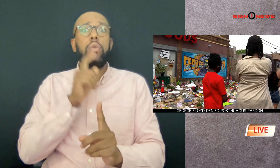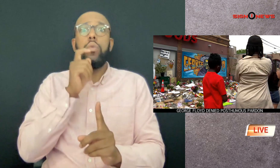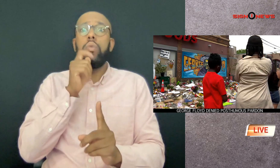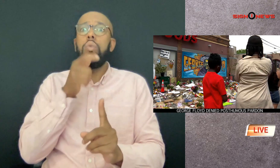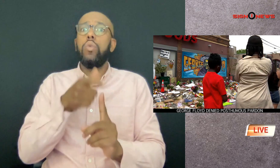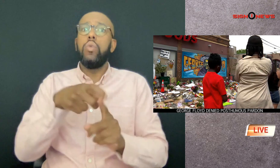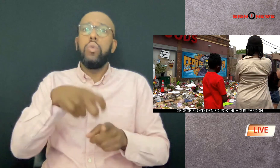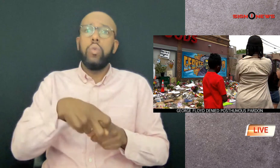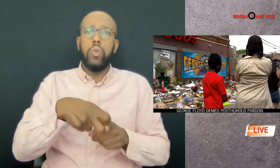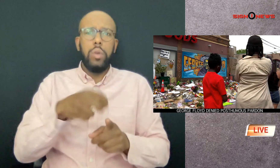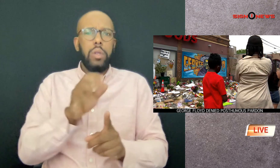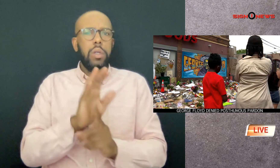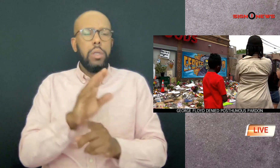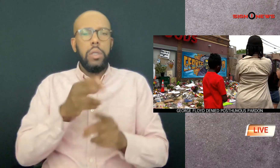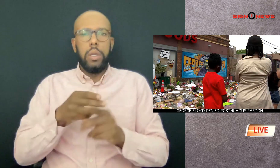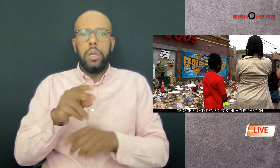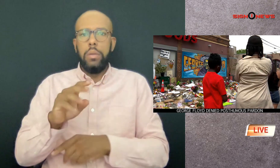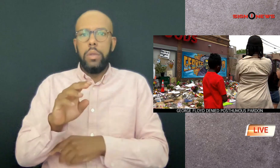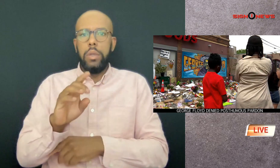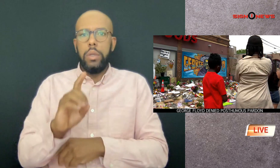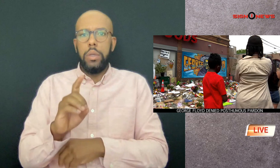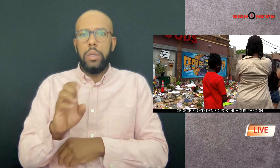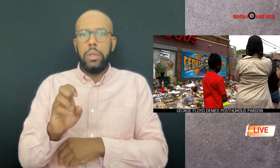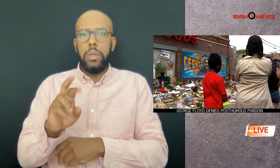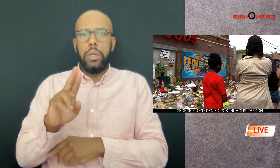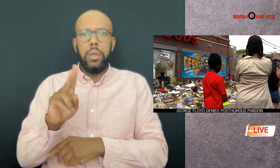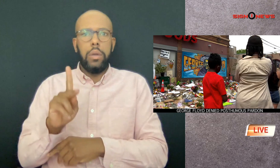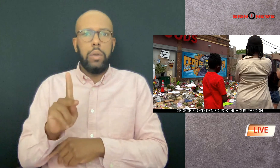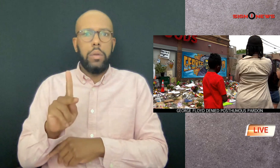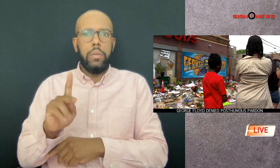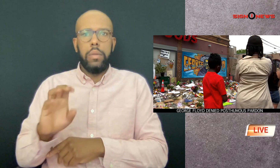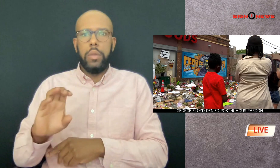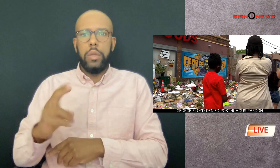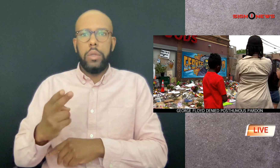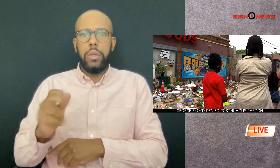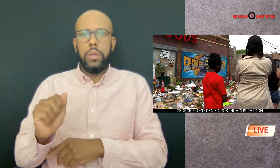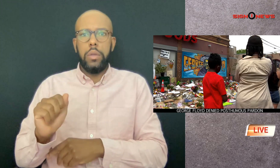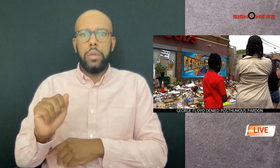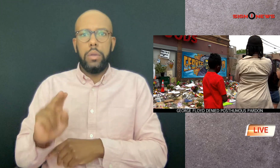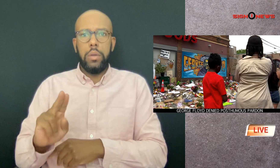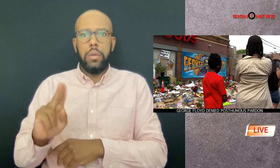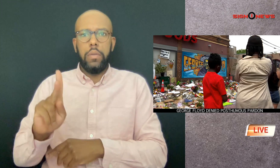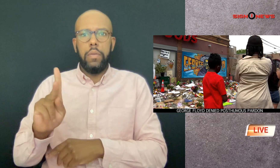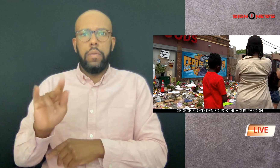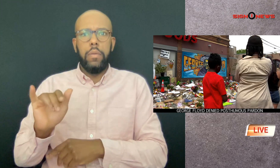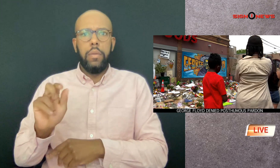Derek Chauvin knelt on Floyd's neck for nine minutes during an arrest